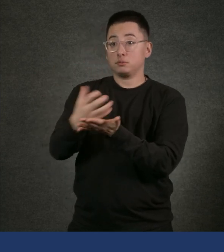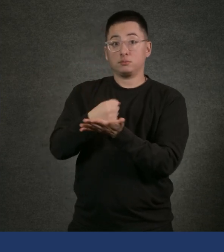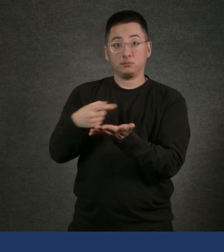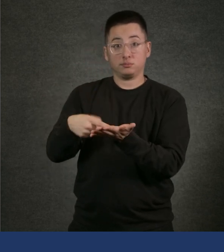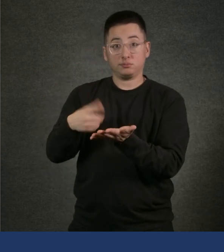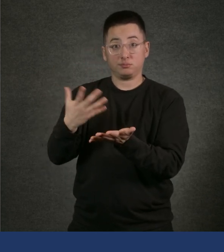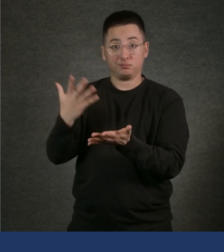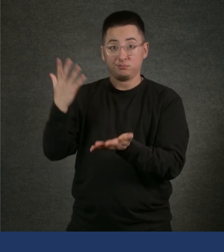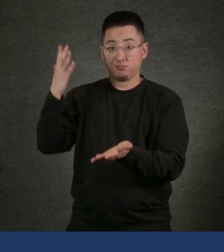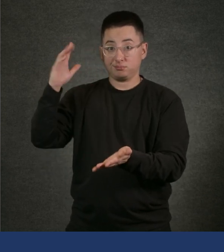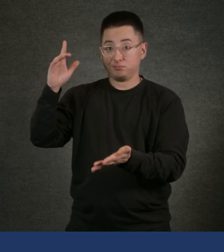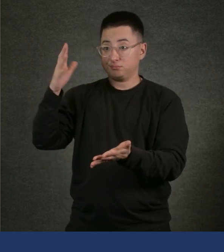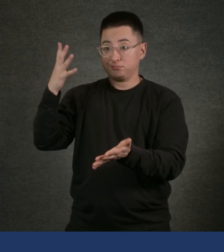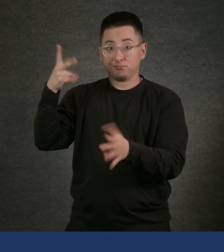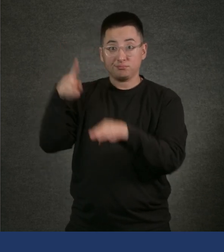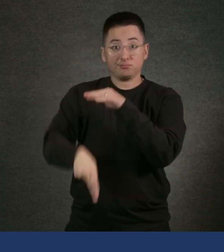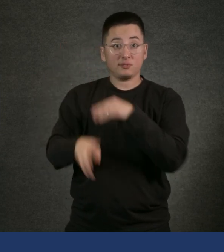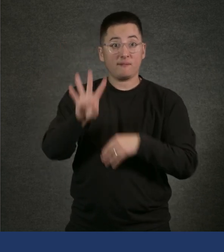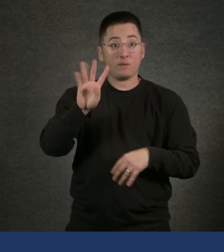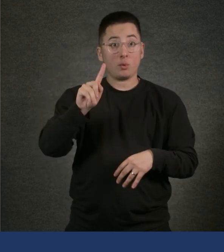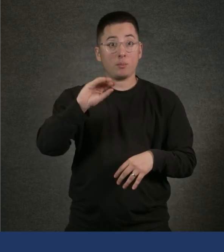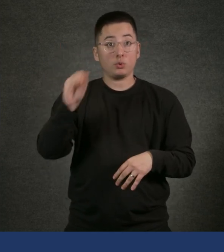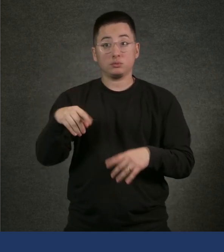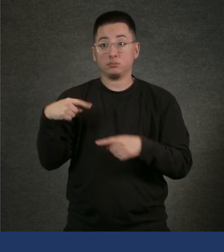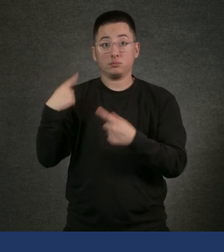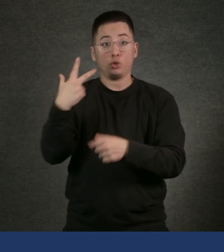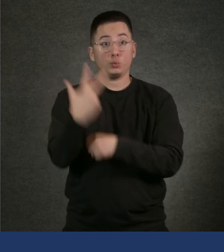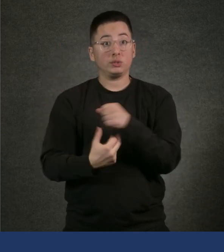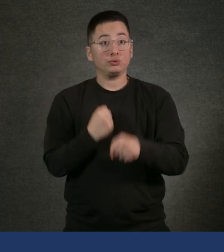are responsible for our vulnerable lives.